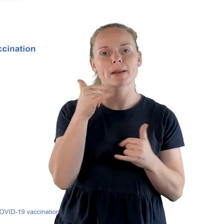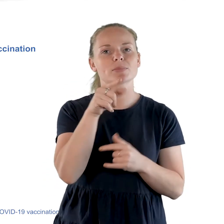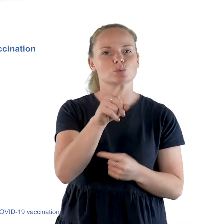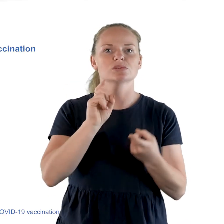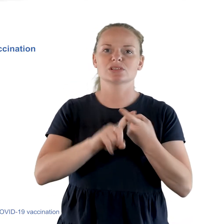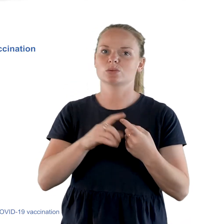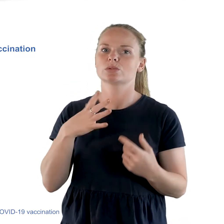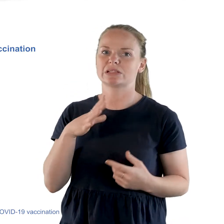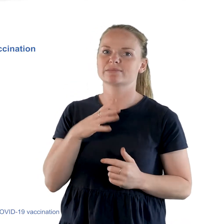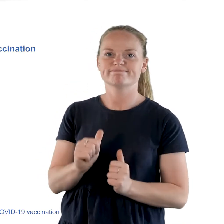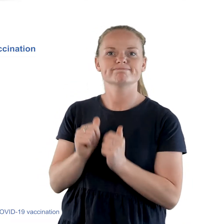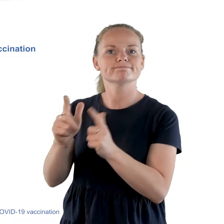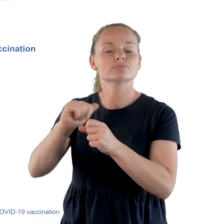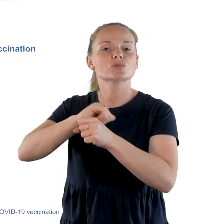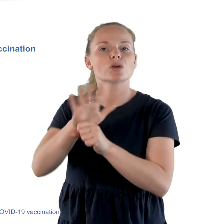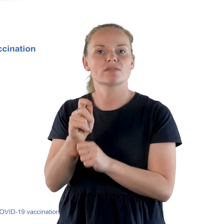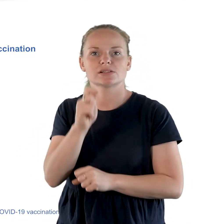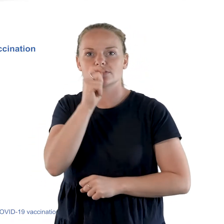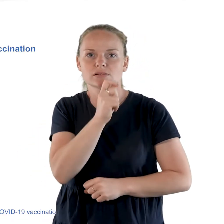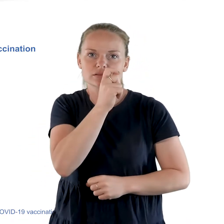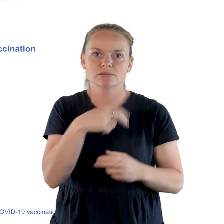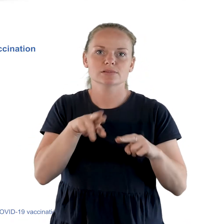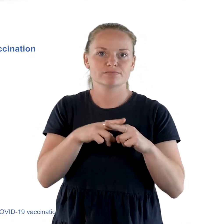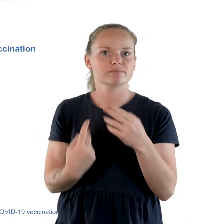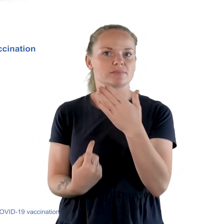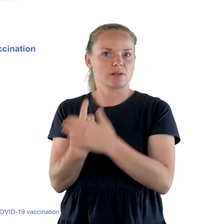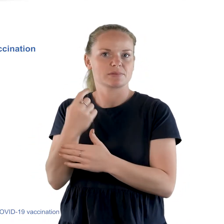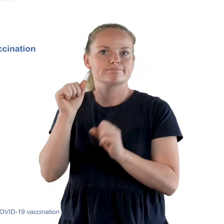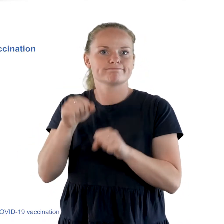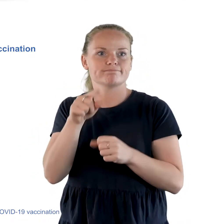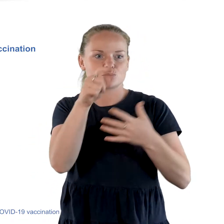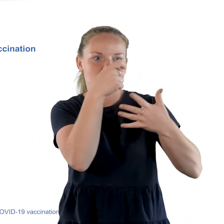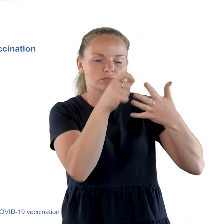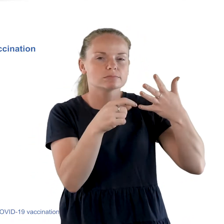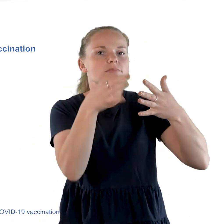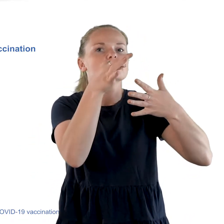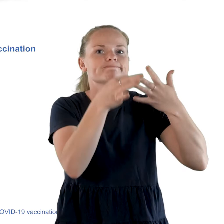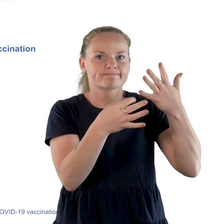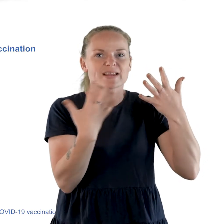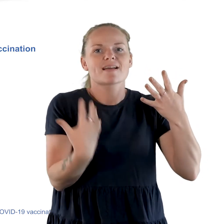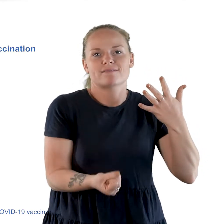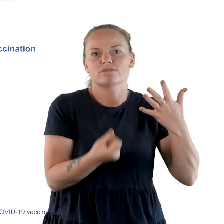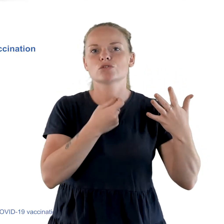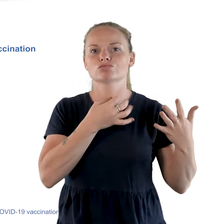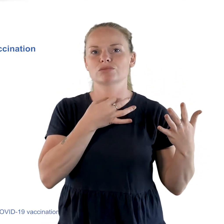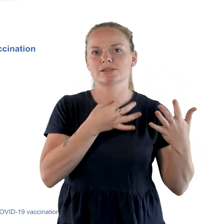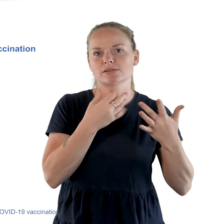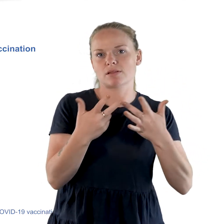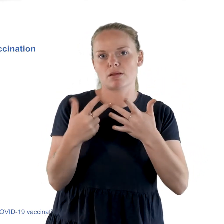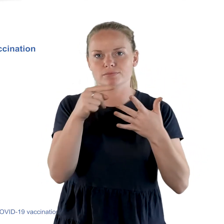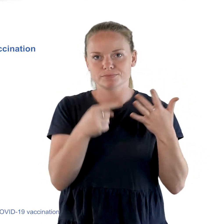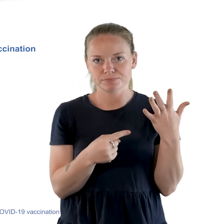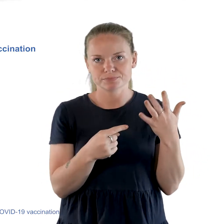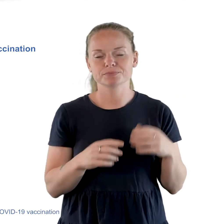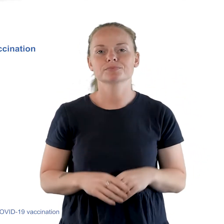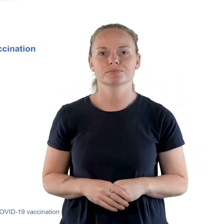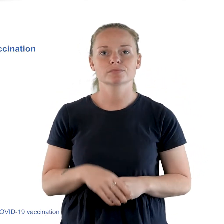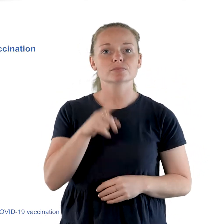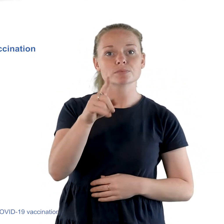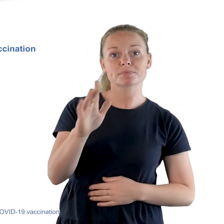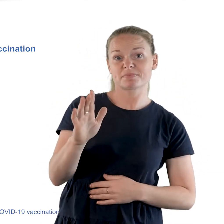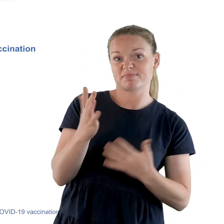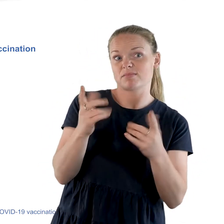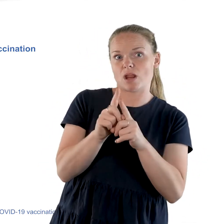You may still need to get a COVID-19 test if you meet other criteria,